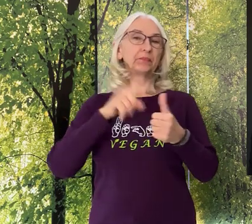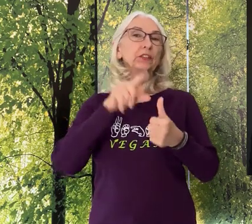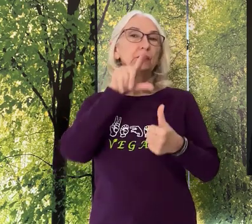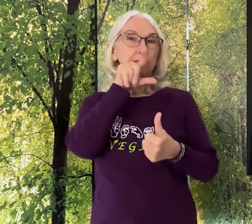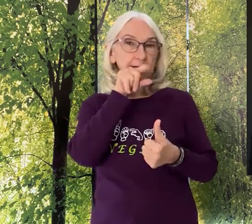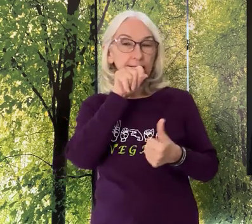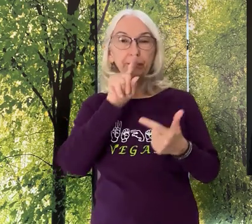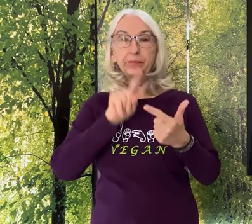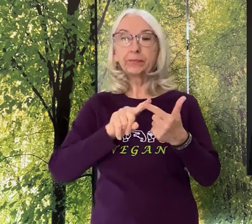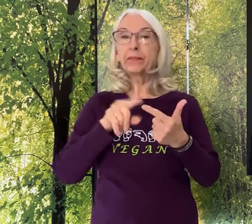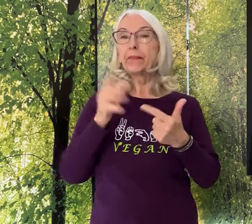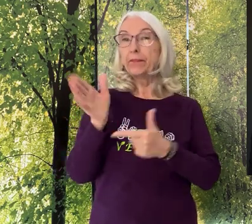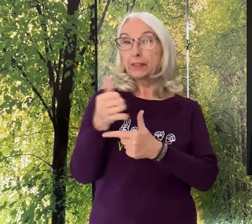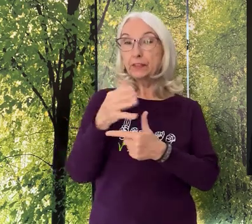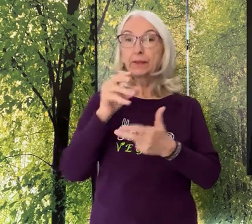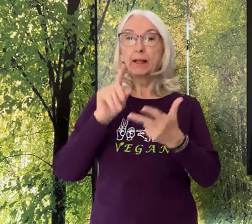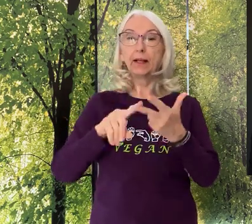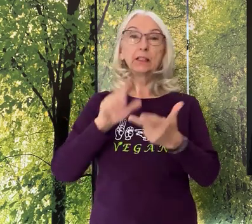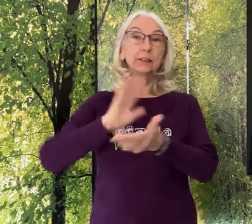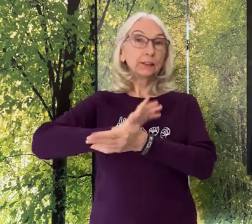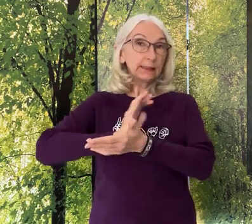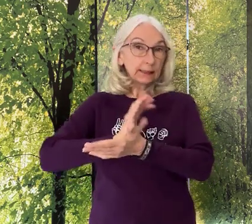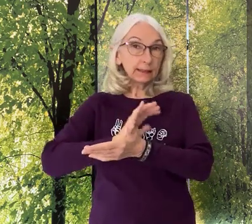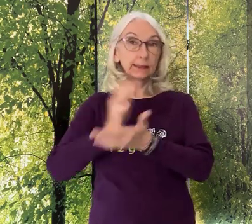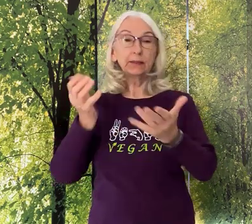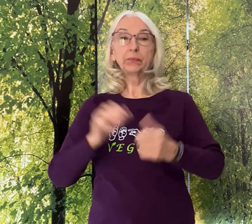chicken, fish, and cheese.